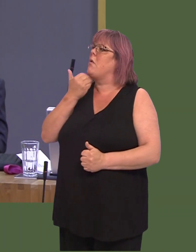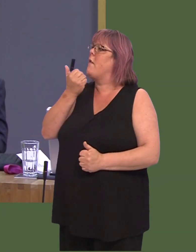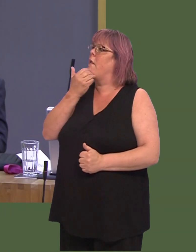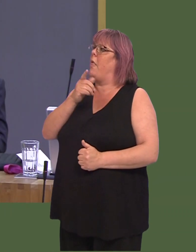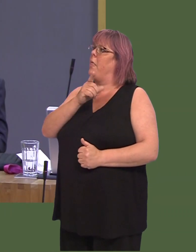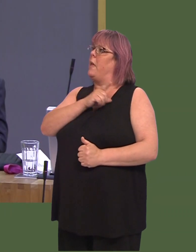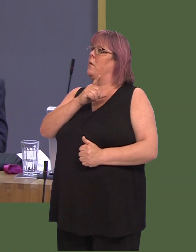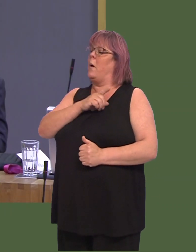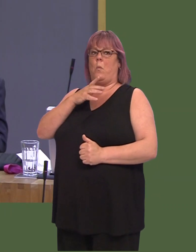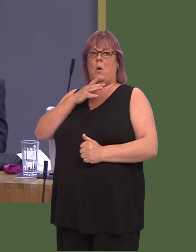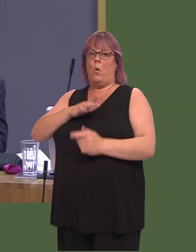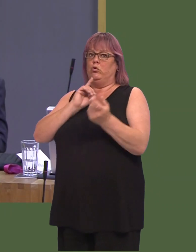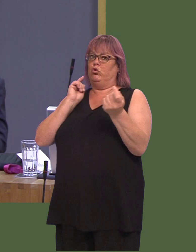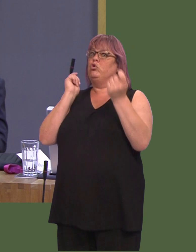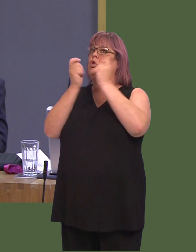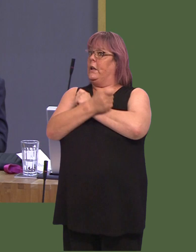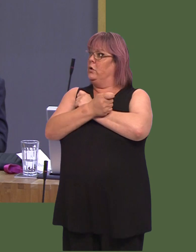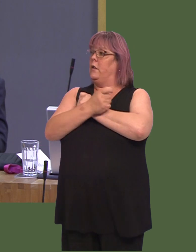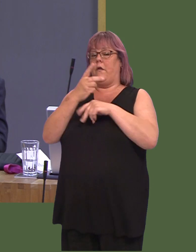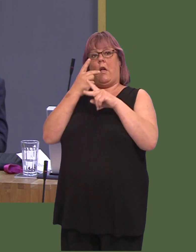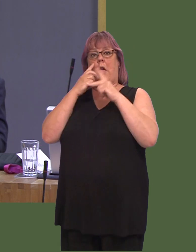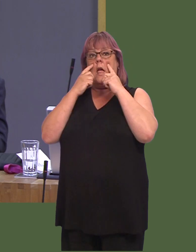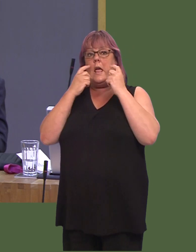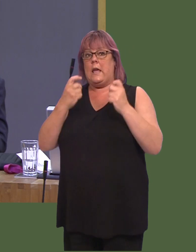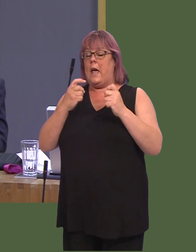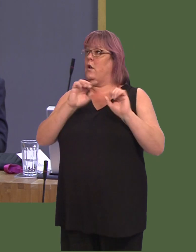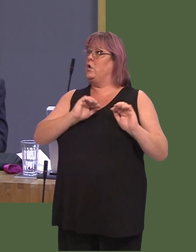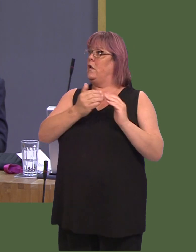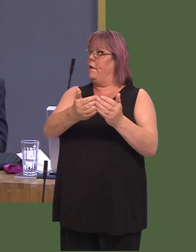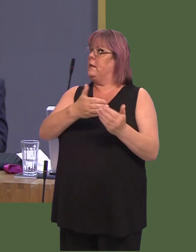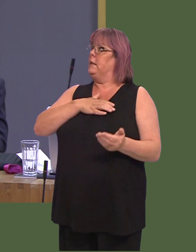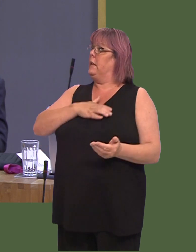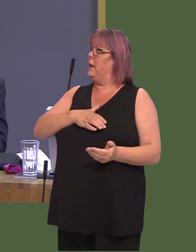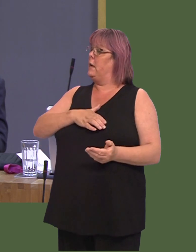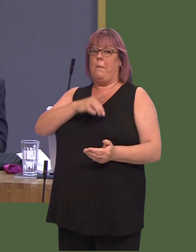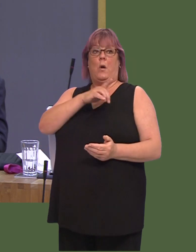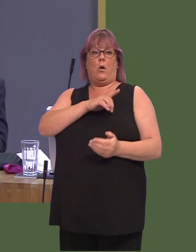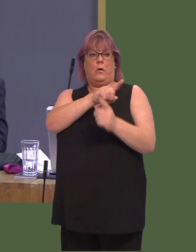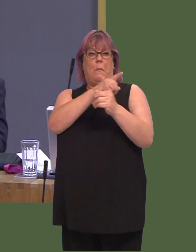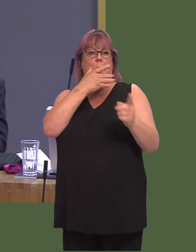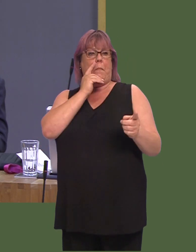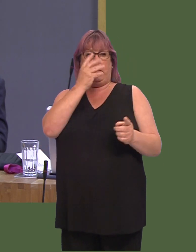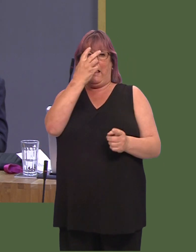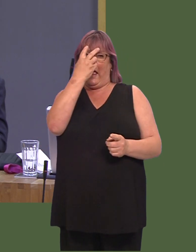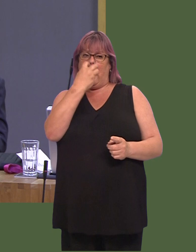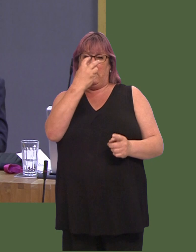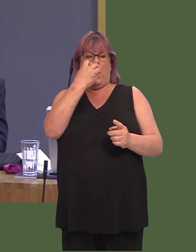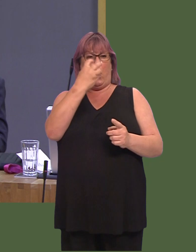this national care service. Bold changes are needed for our health and social care services to reflect the changing